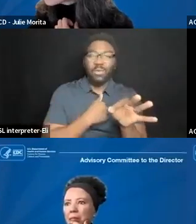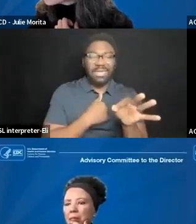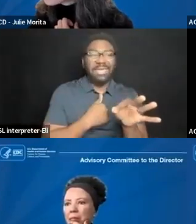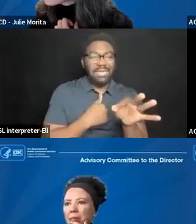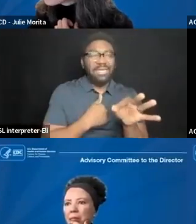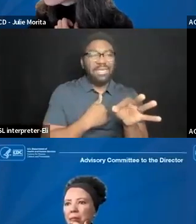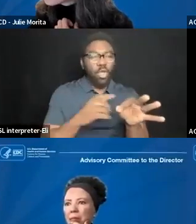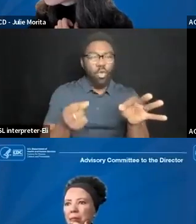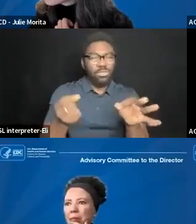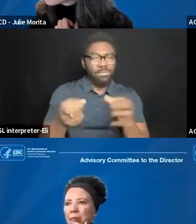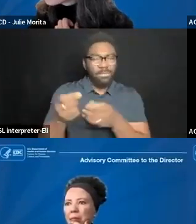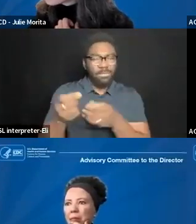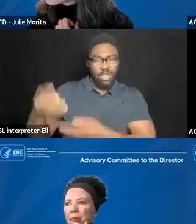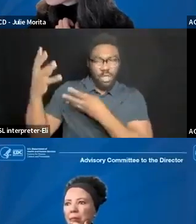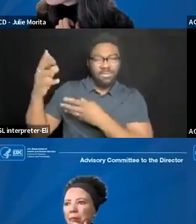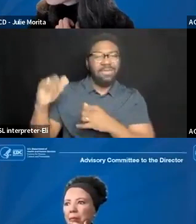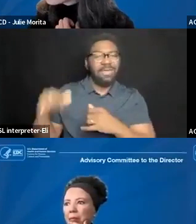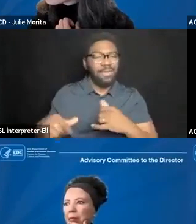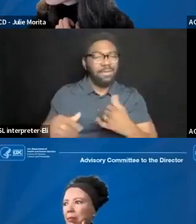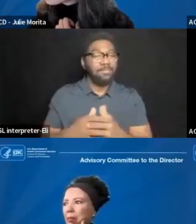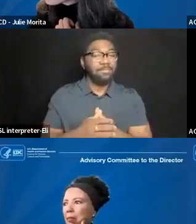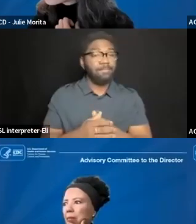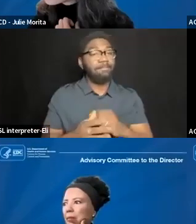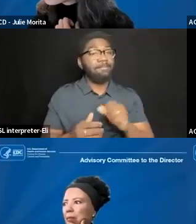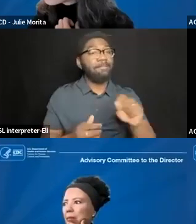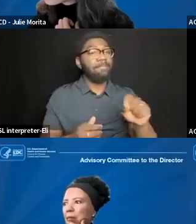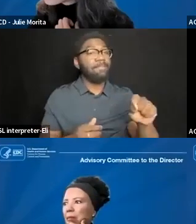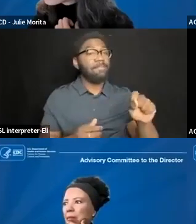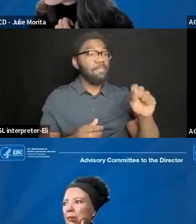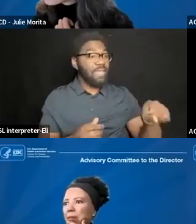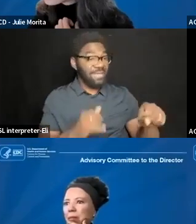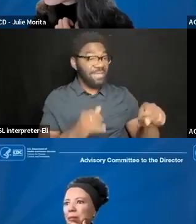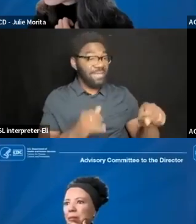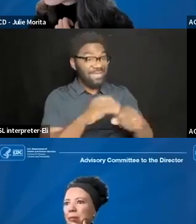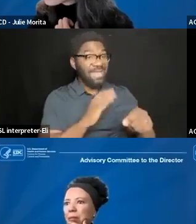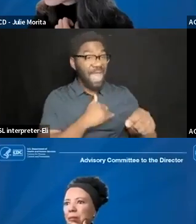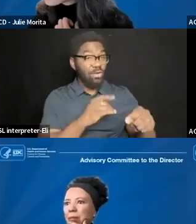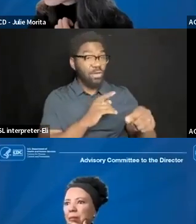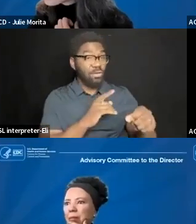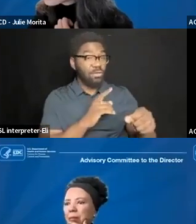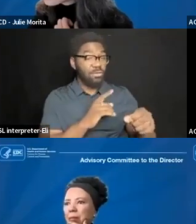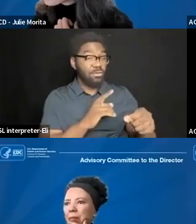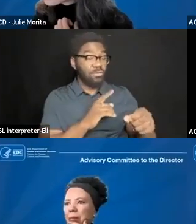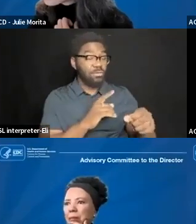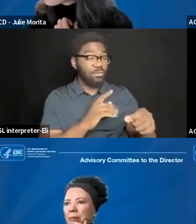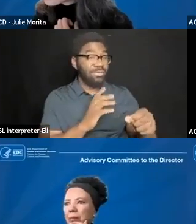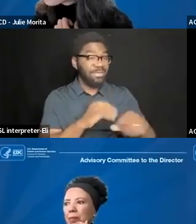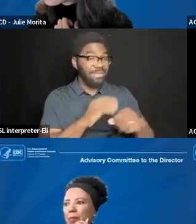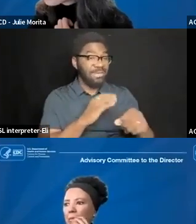That's actually, so it's in our report, and it was discussed by this committee when the committee approved the idea